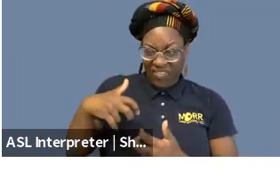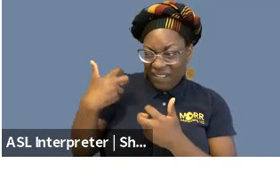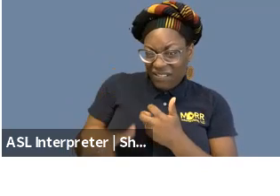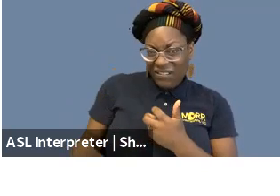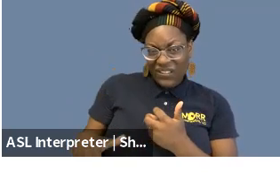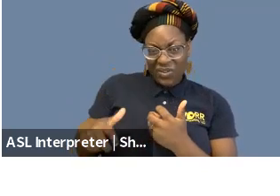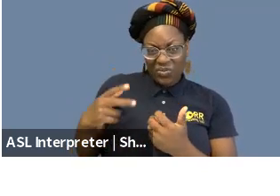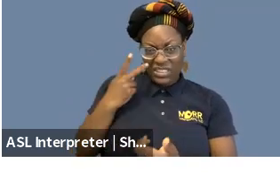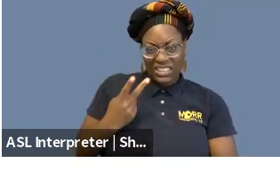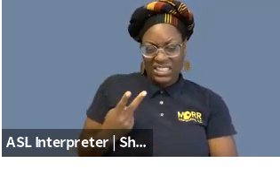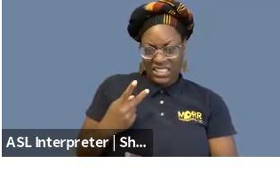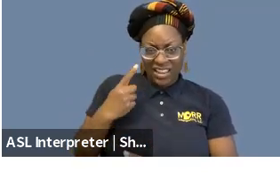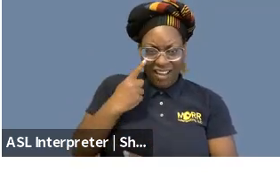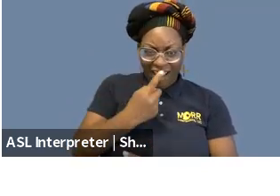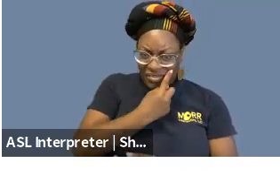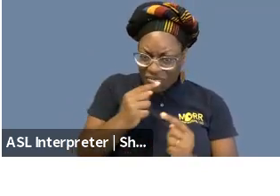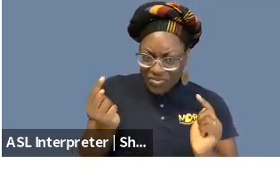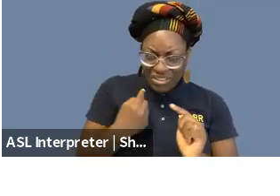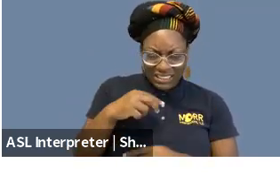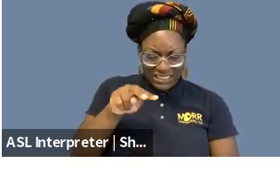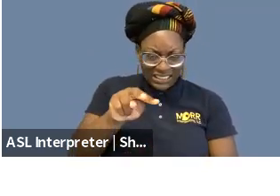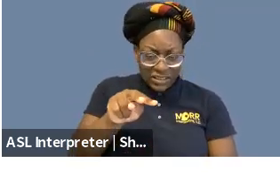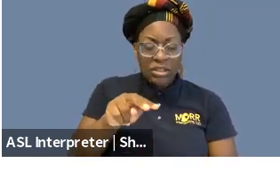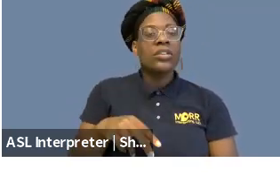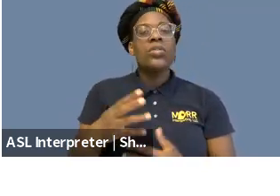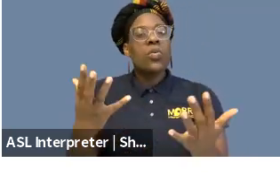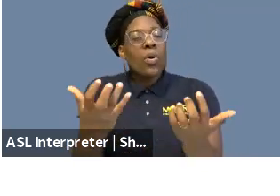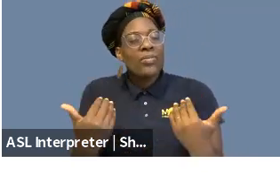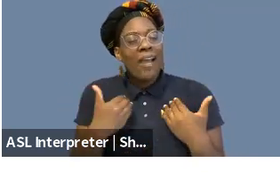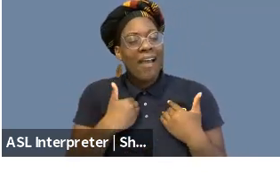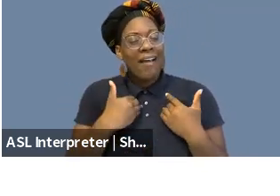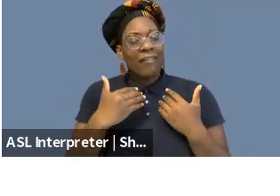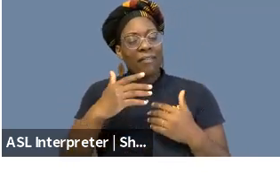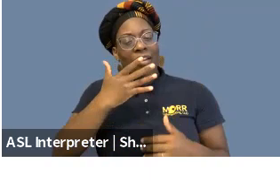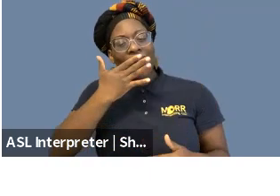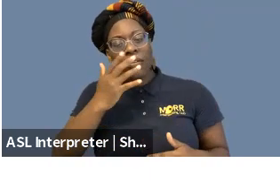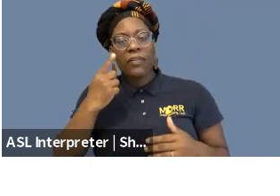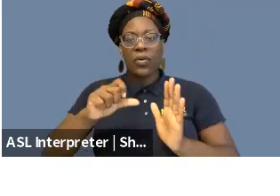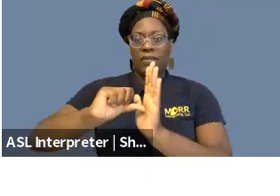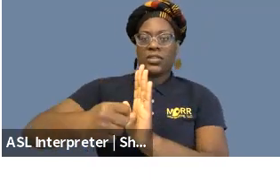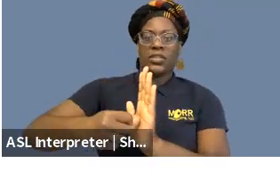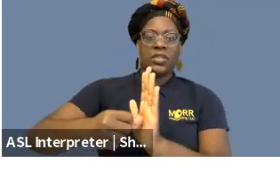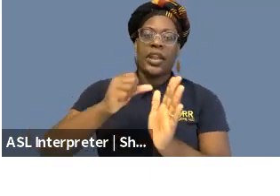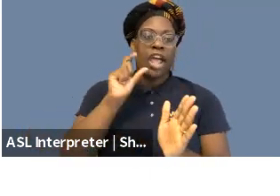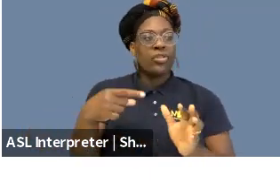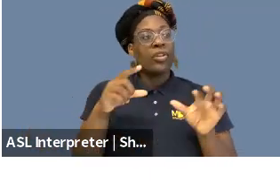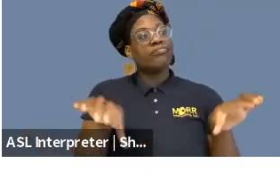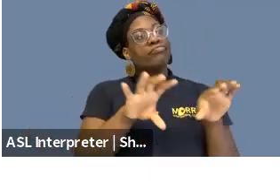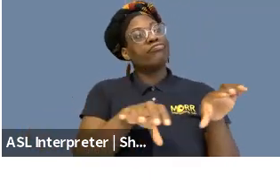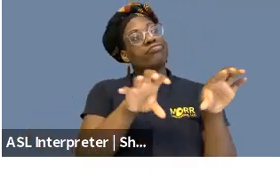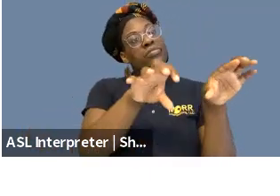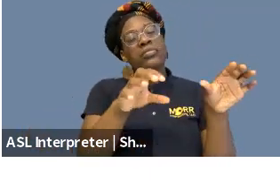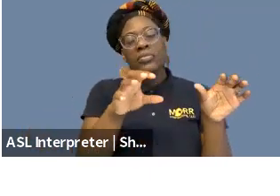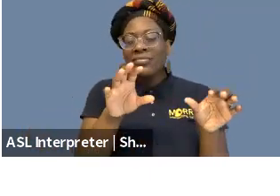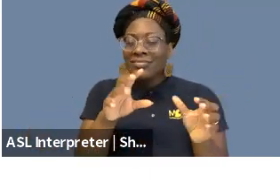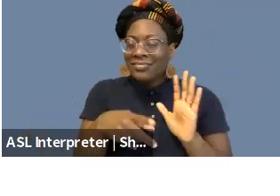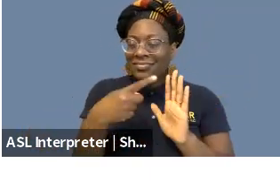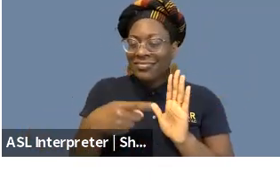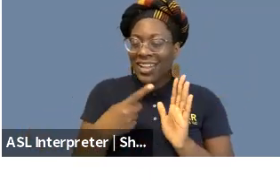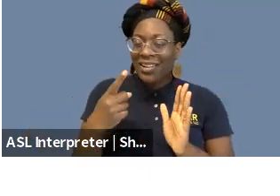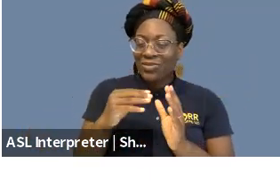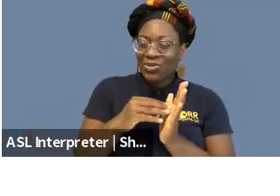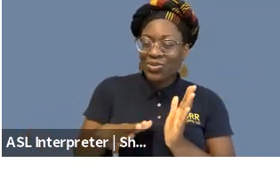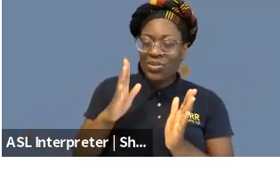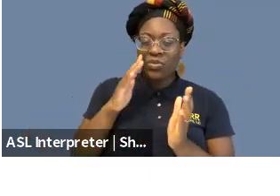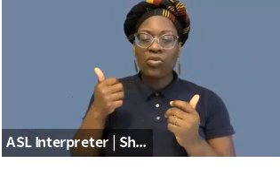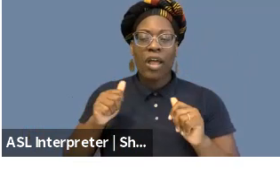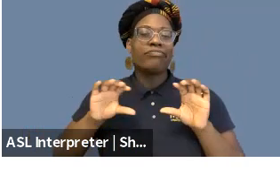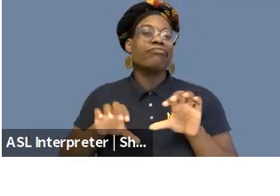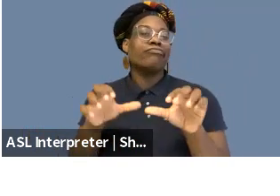Also, color should be used for emphasis, not for meaningless decoration it should help the